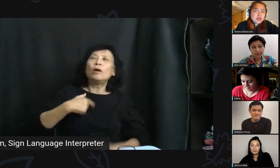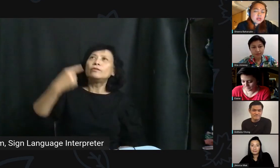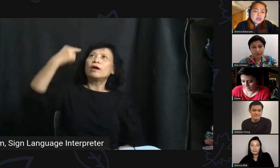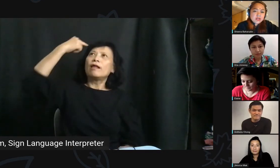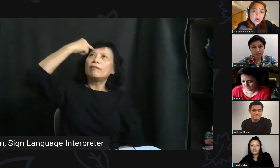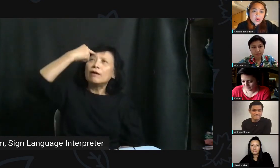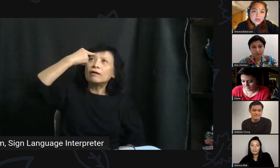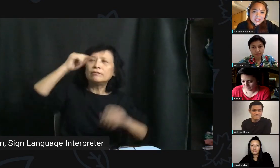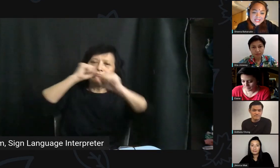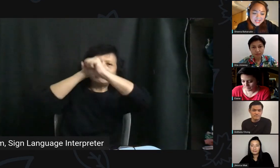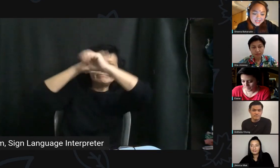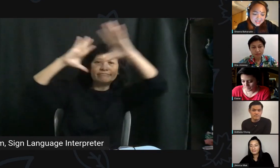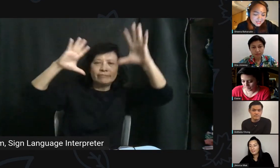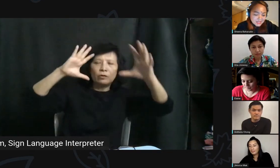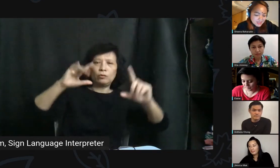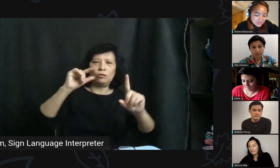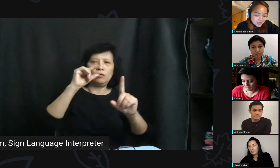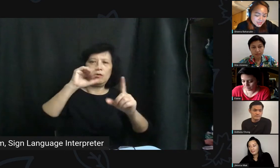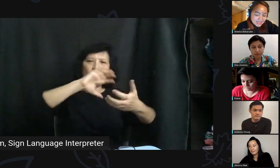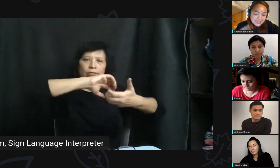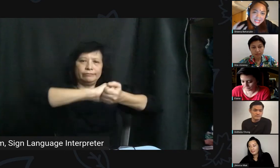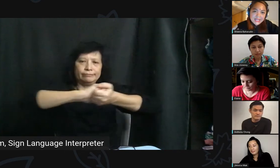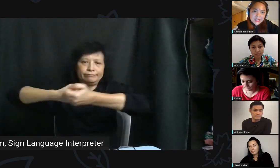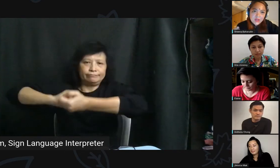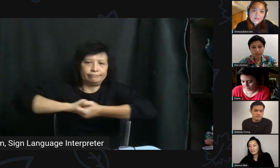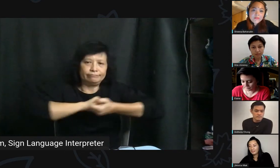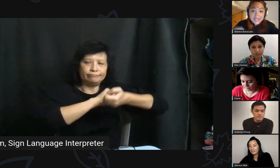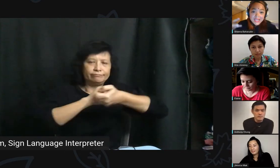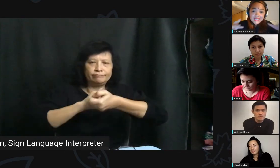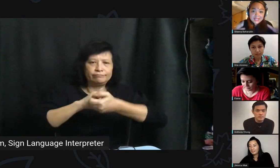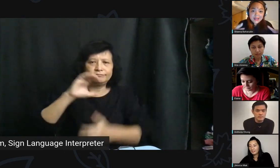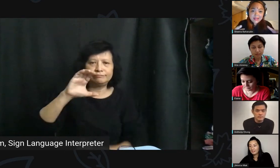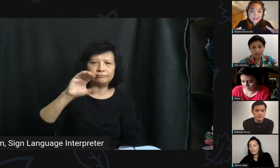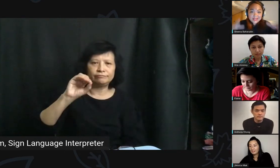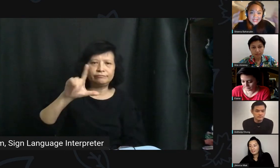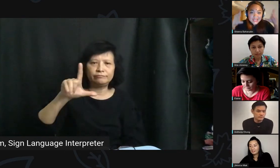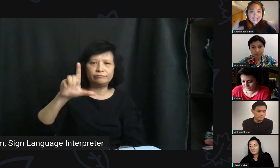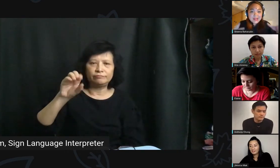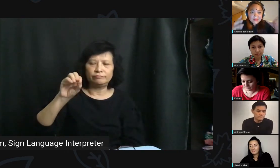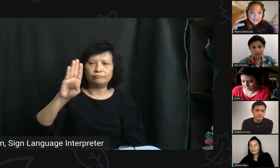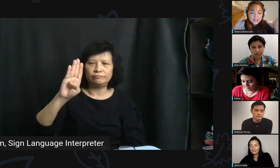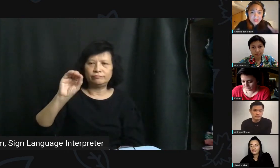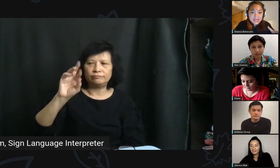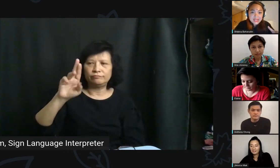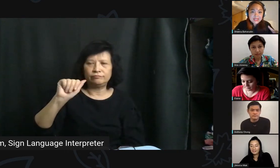there’s always that sense of being together in the same space